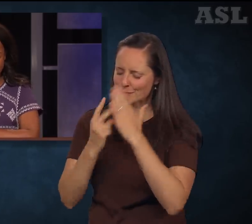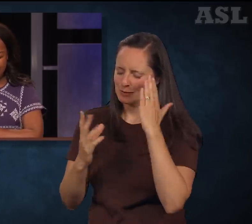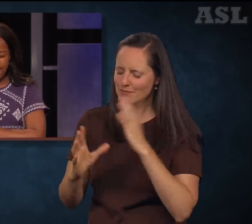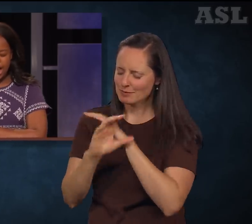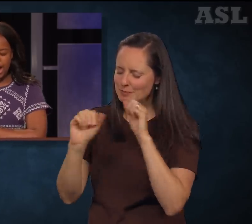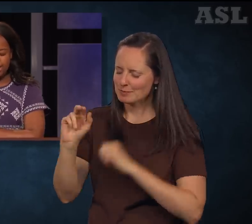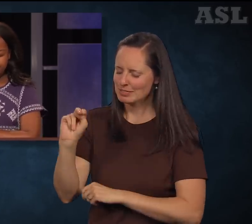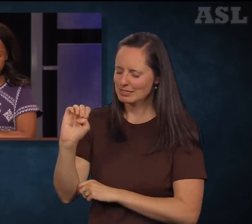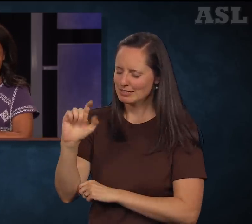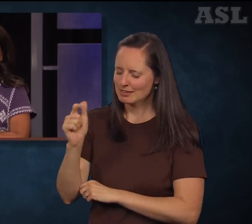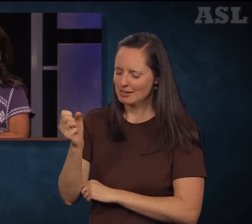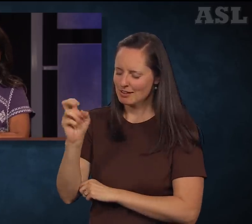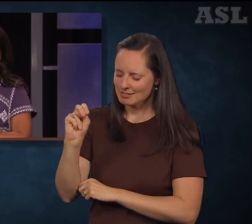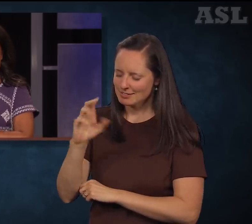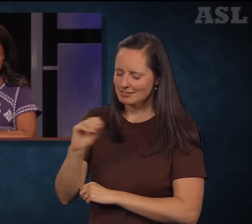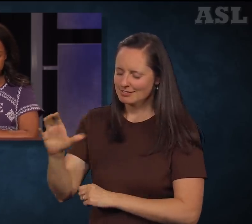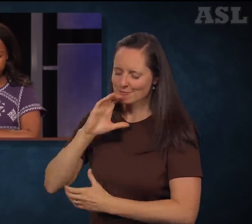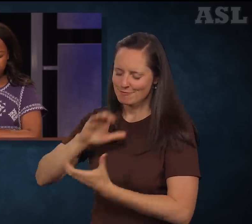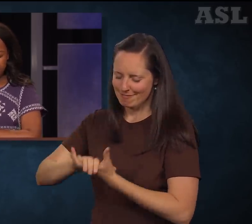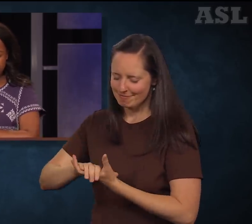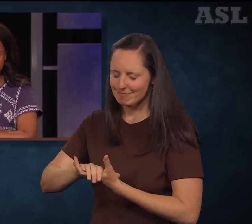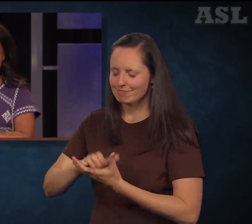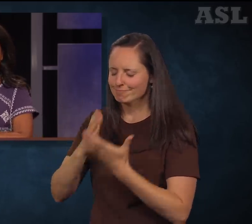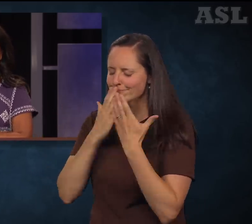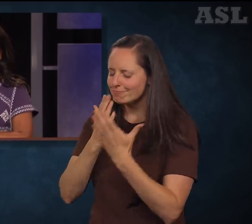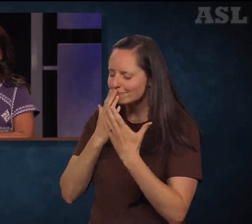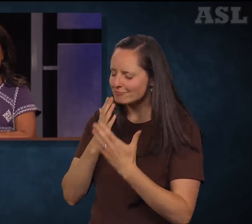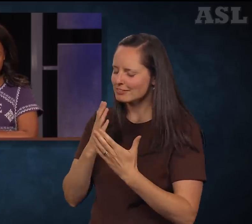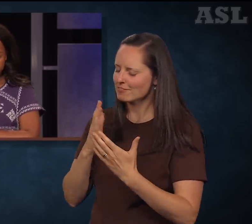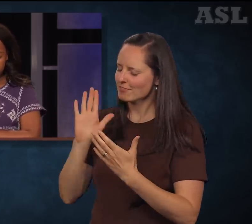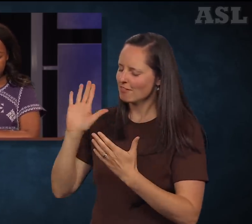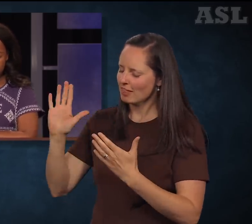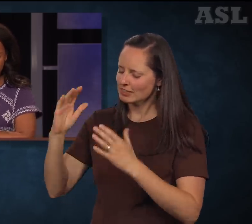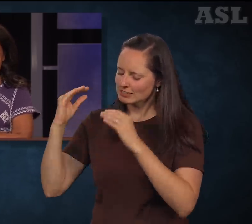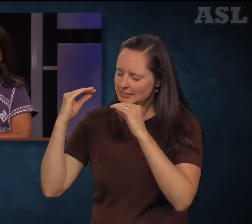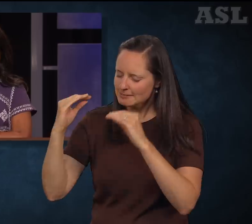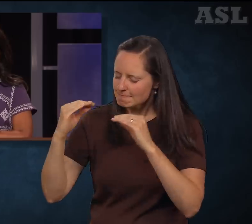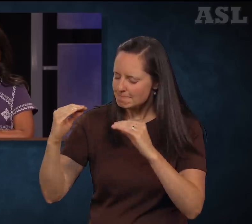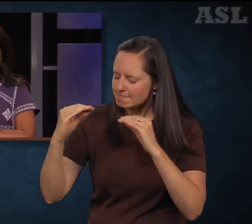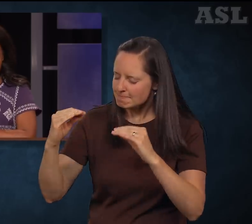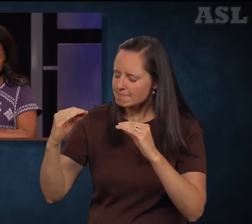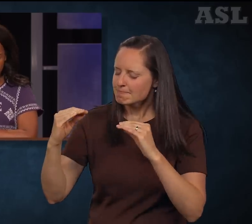GRATEFUL TO BE GATHERED AS YOUTH AROUND THE WORLD TONIGHT.